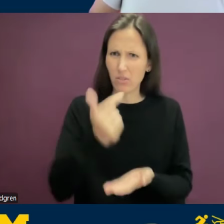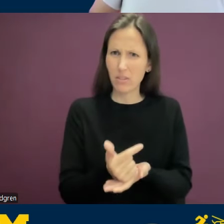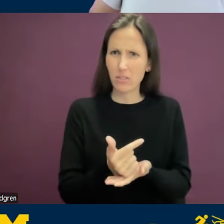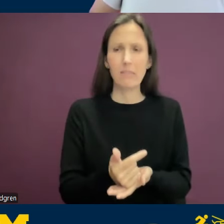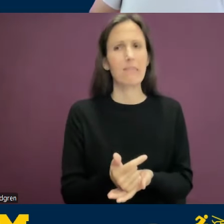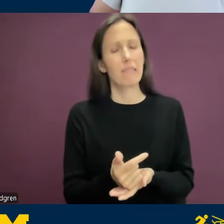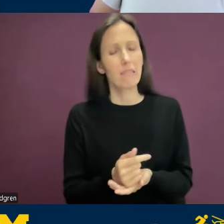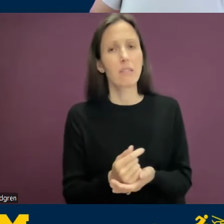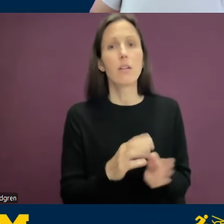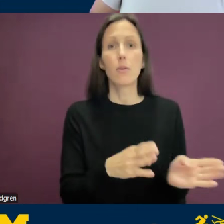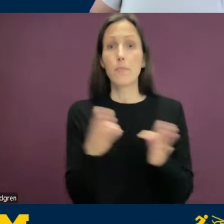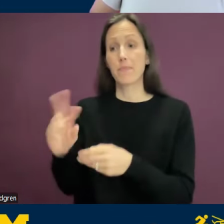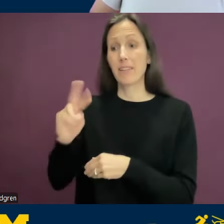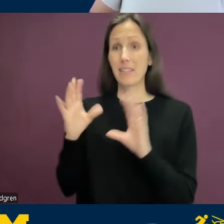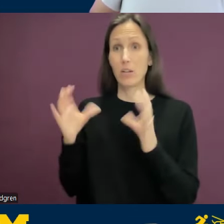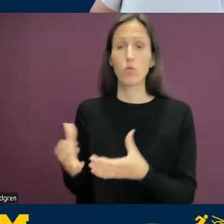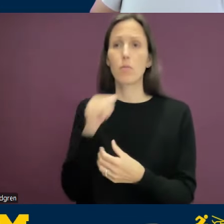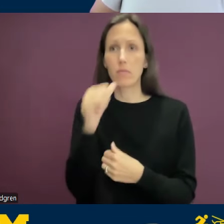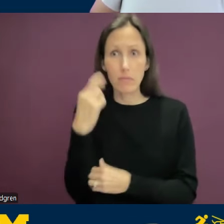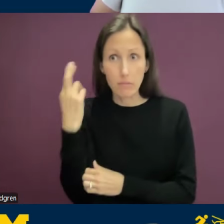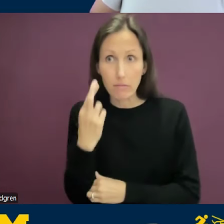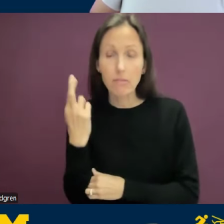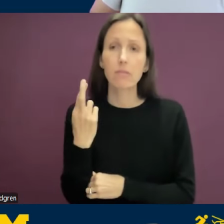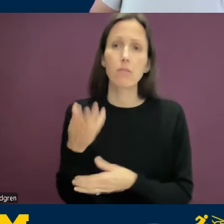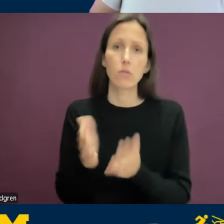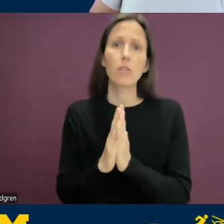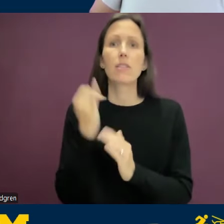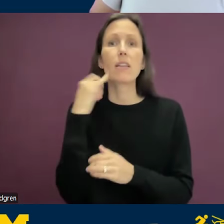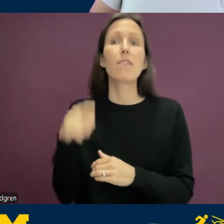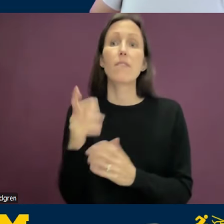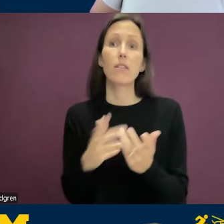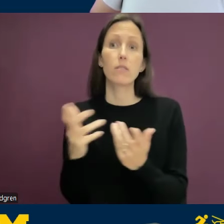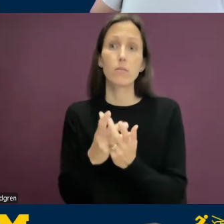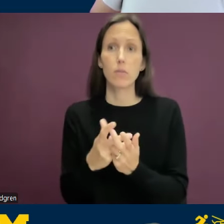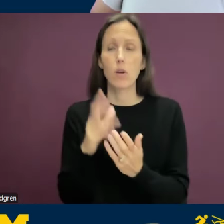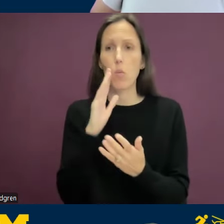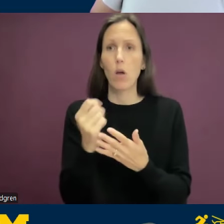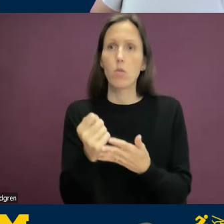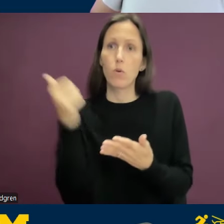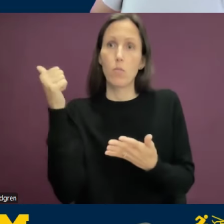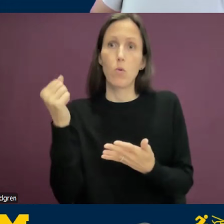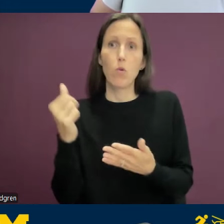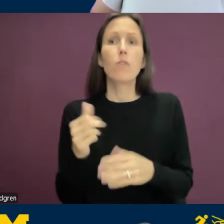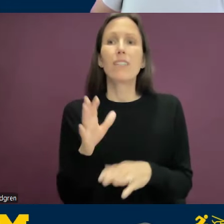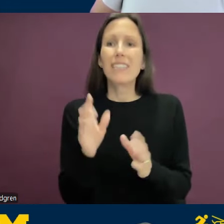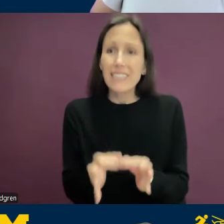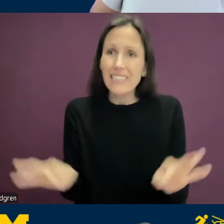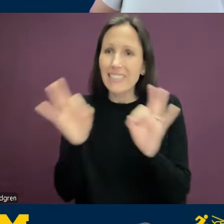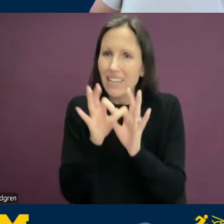The second category of unreasonable requests is if an accommodation removes essential job functions from the position.